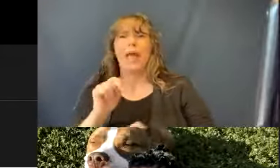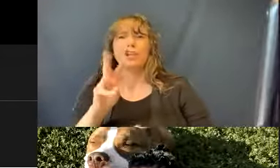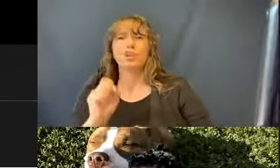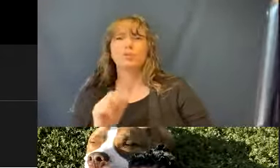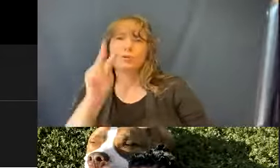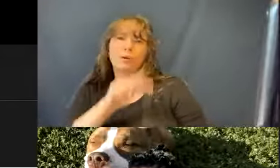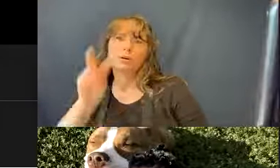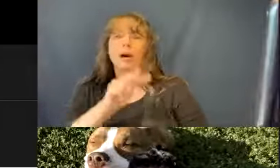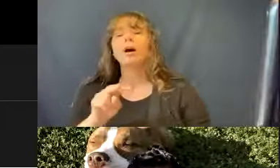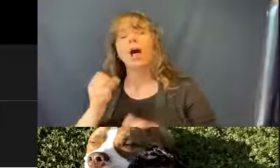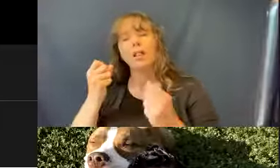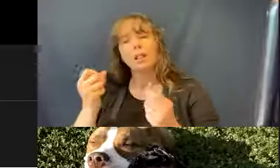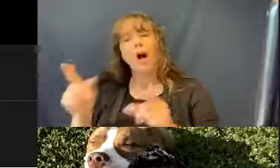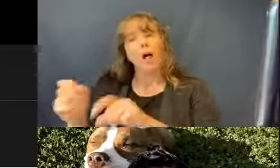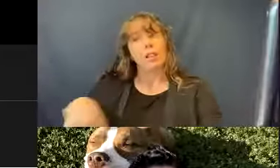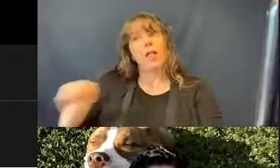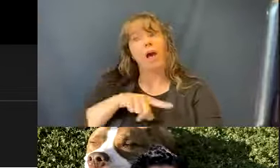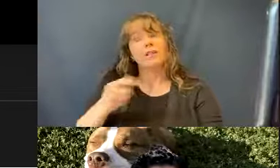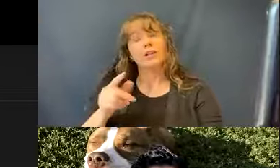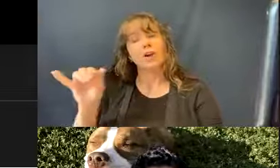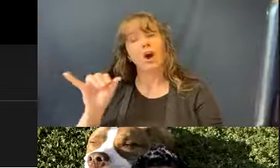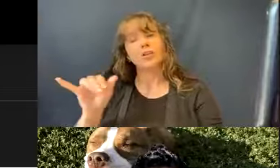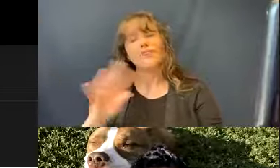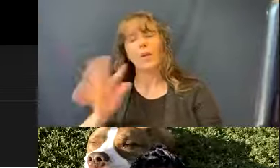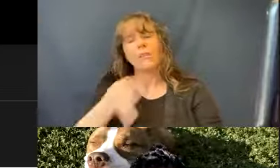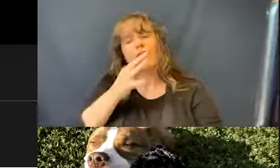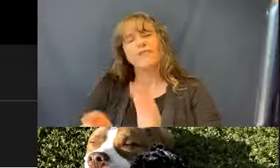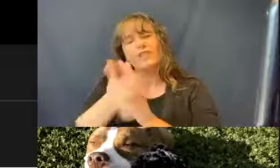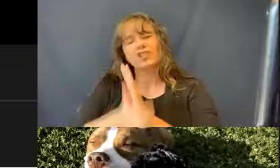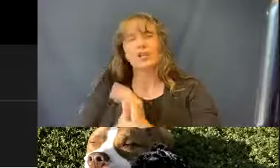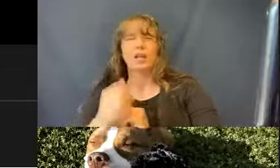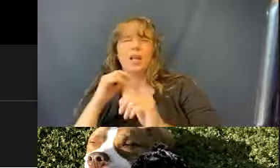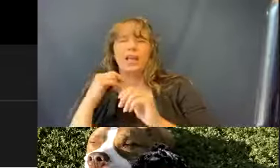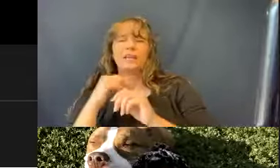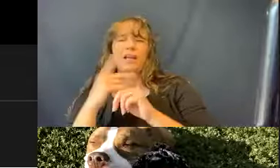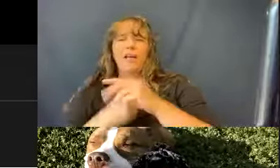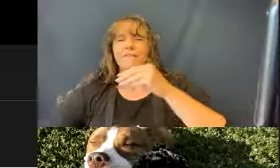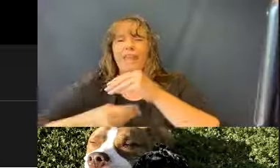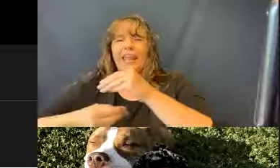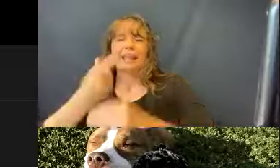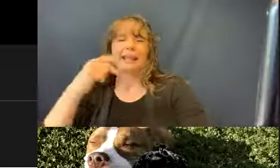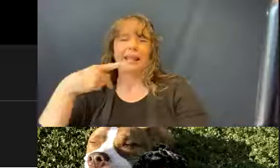lot of us also are very proficient in filling in communication gaps. For example, before